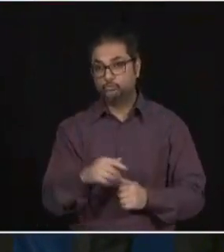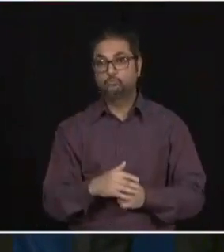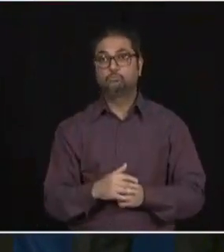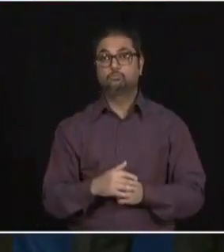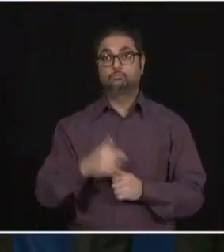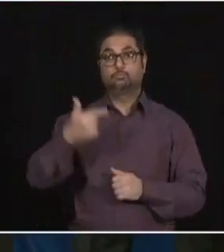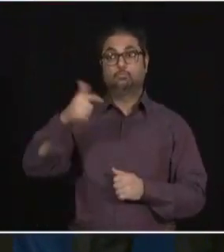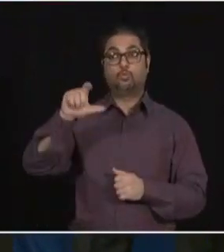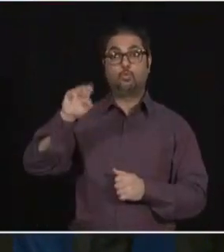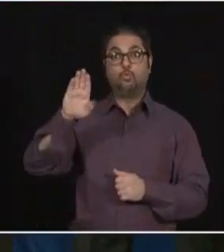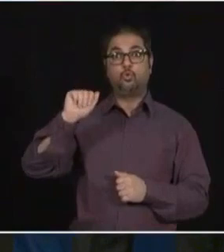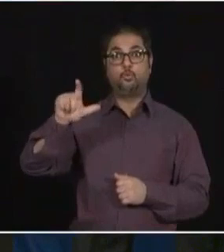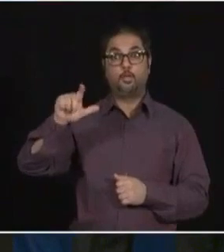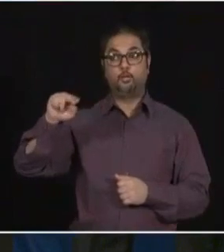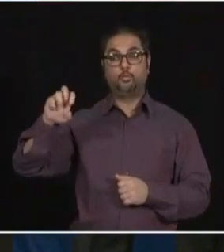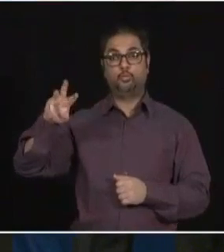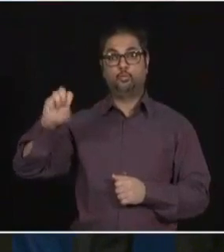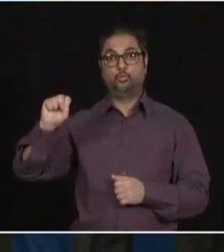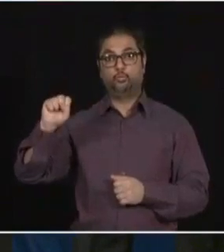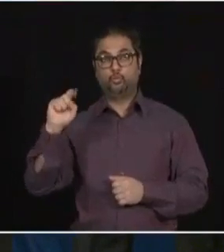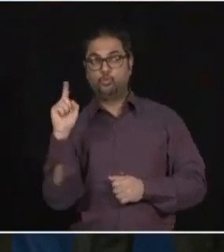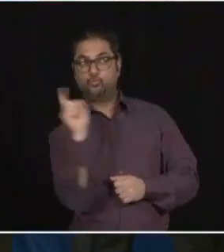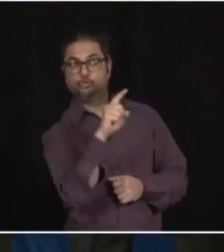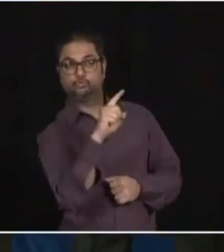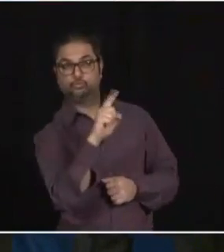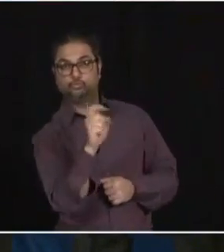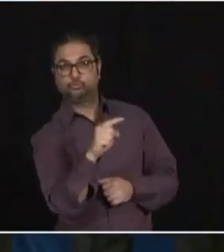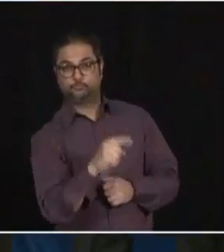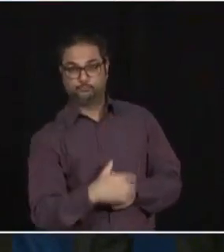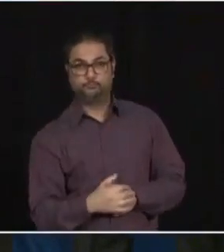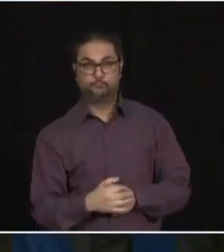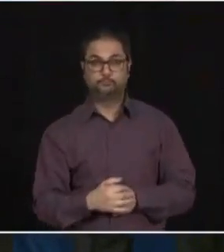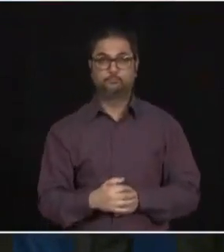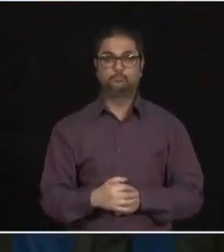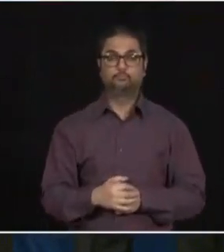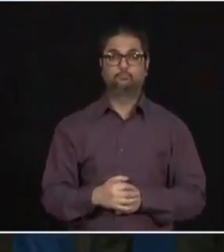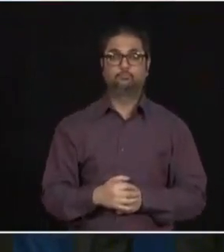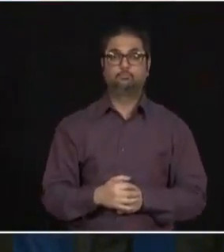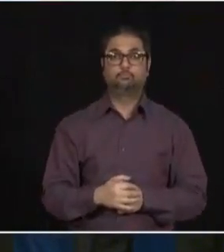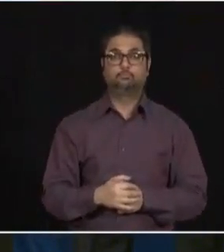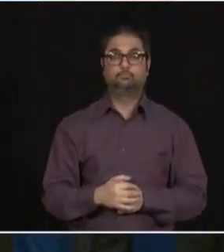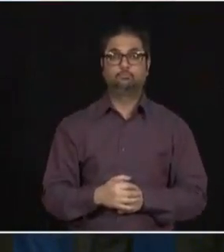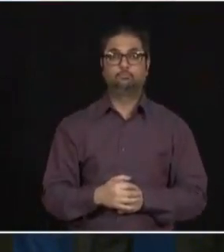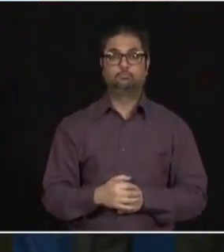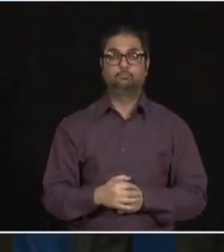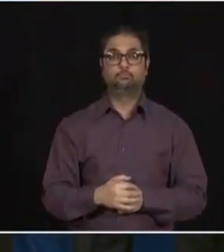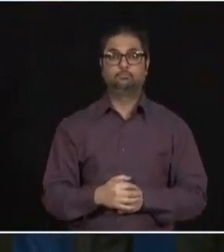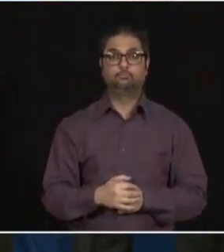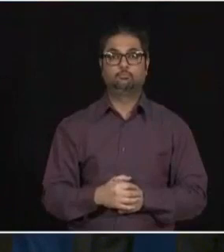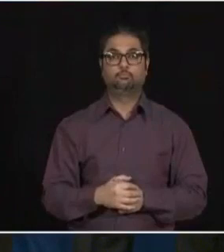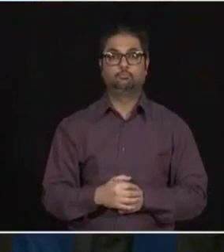Thank you. This question is for the premier. The